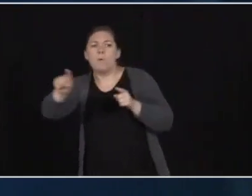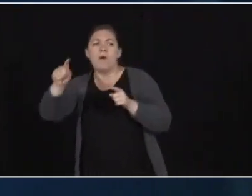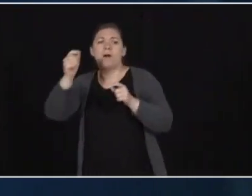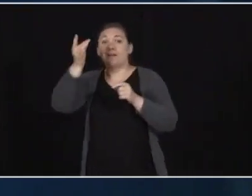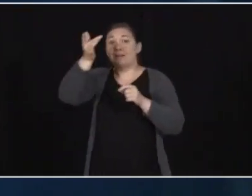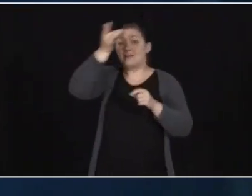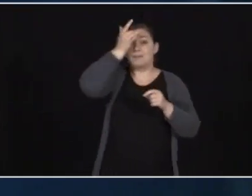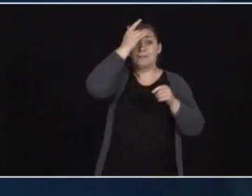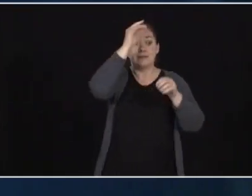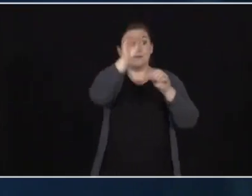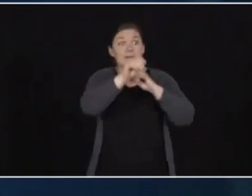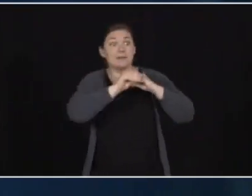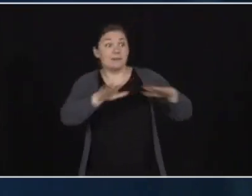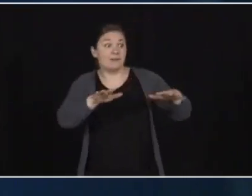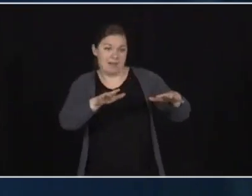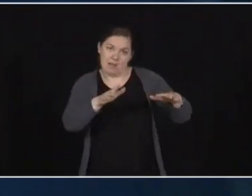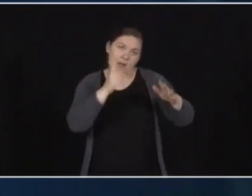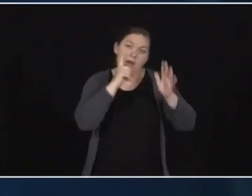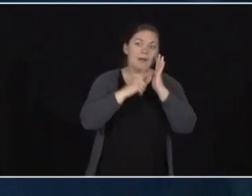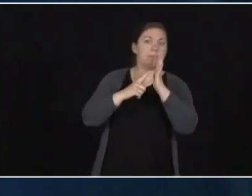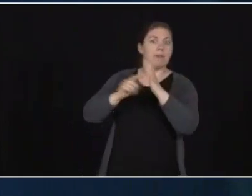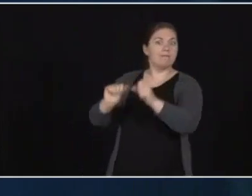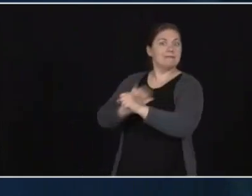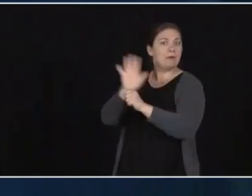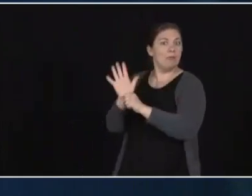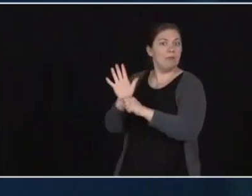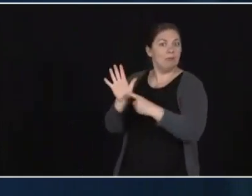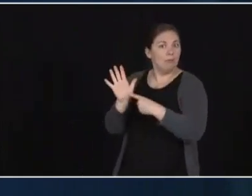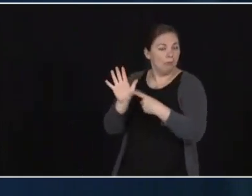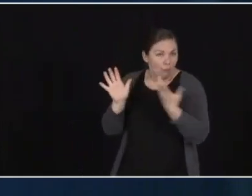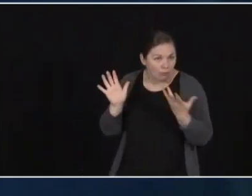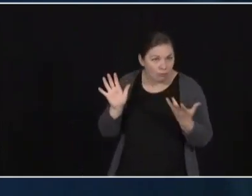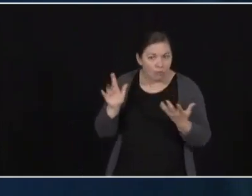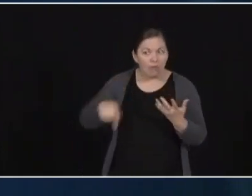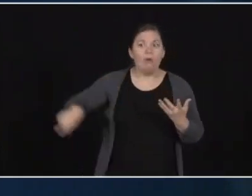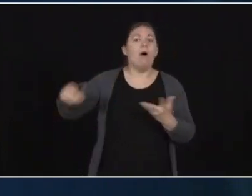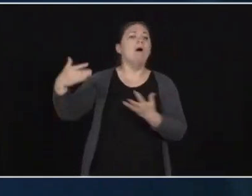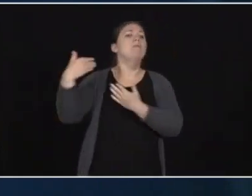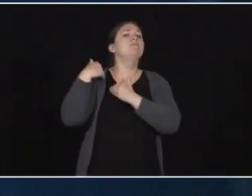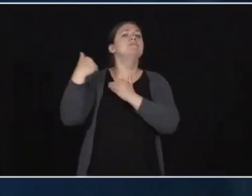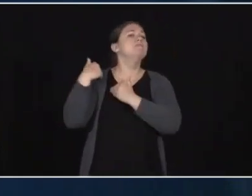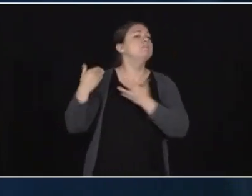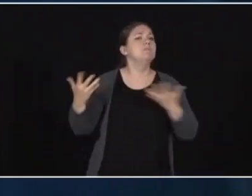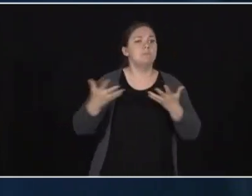in managing and understanding and responding to infectious disease such as COVID-19. And case and contact management